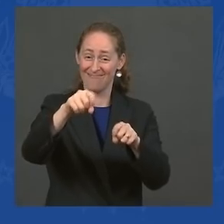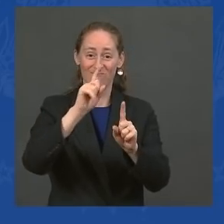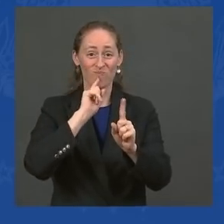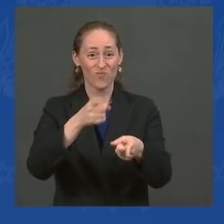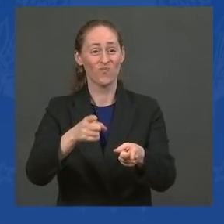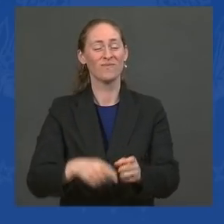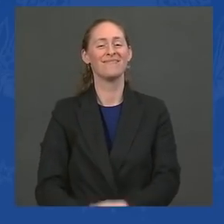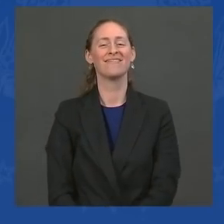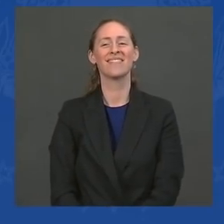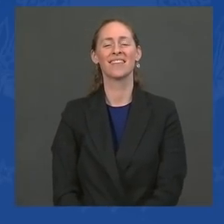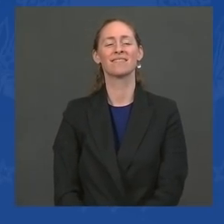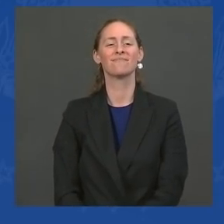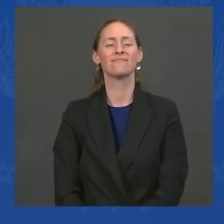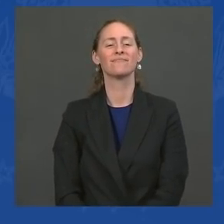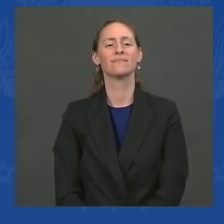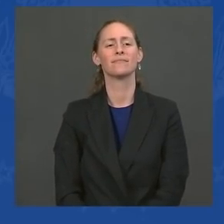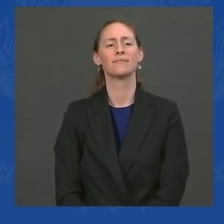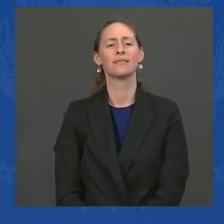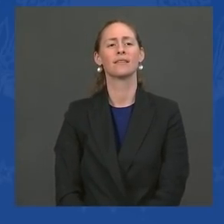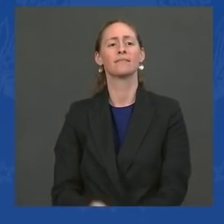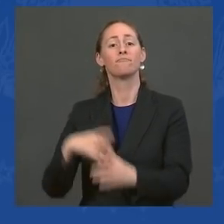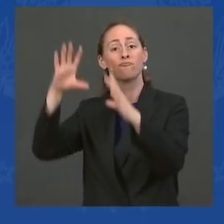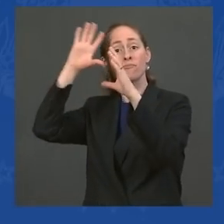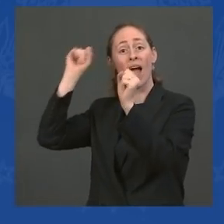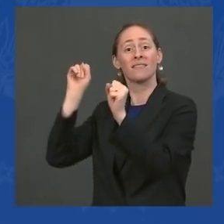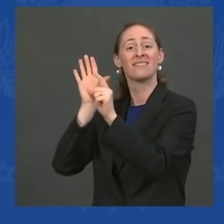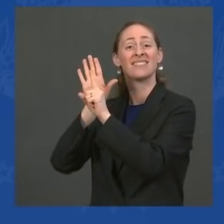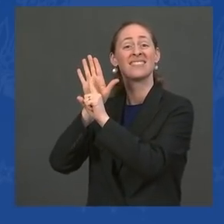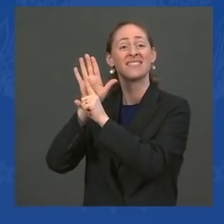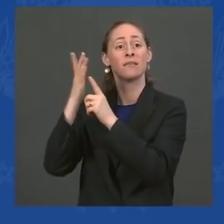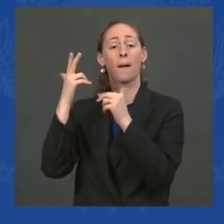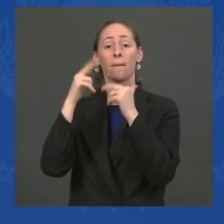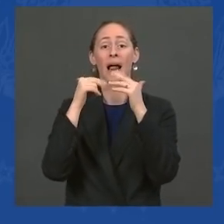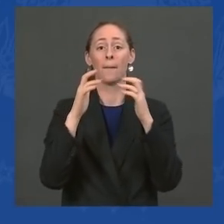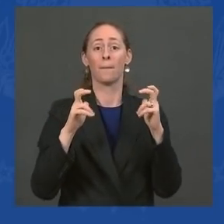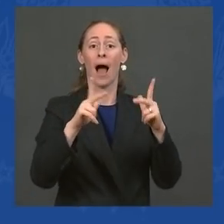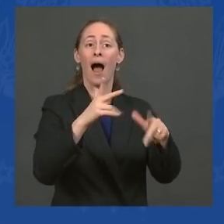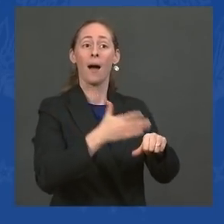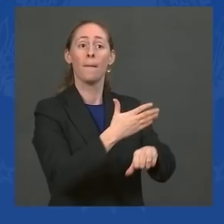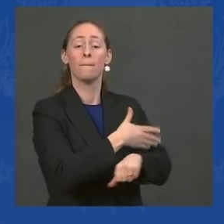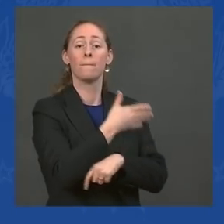has also proposed creating -- Are you ready for it? A new Civilian Climate Corps,